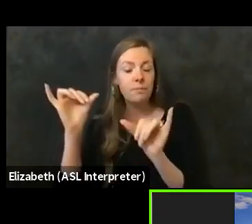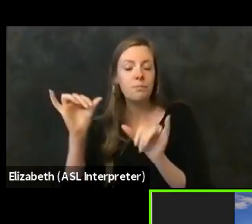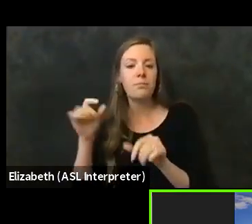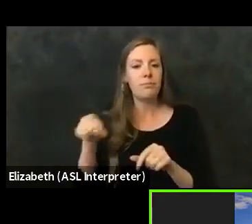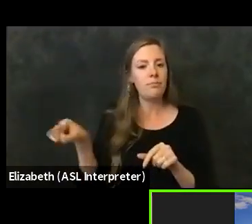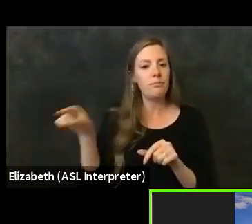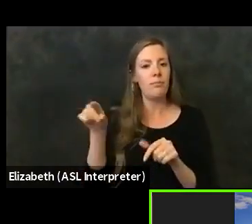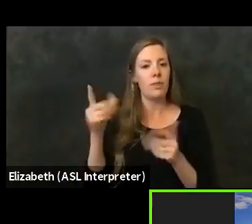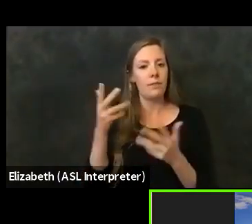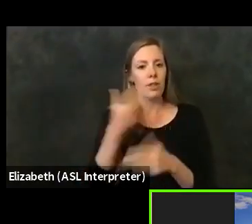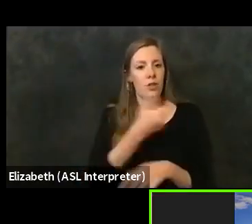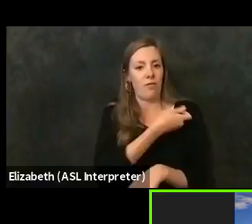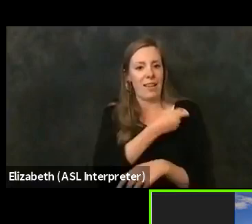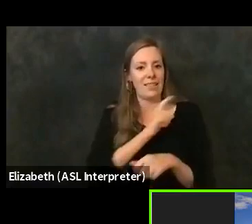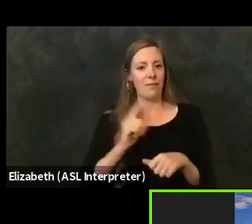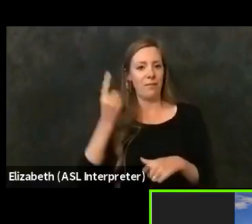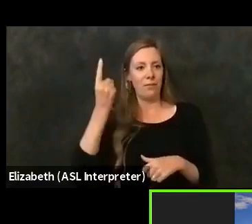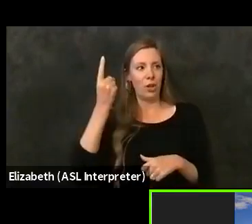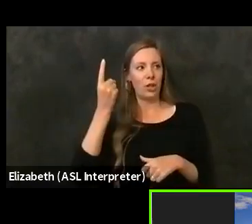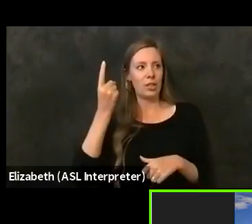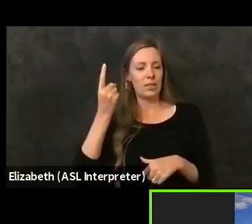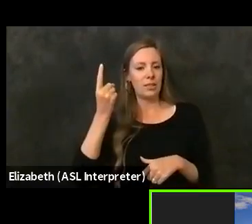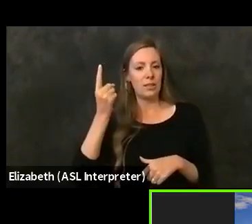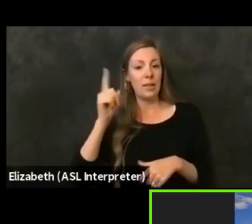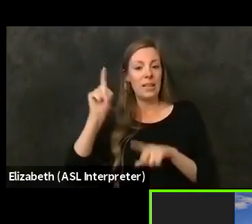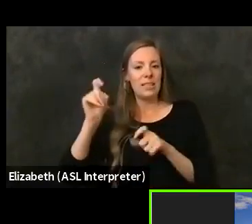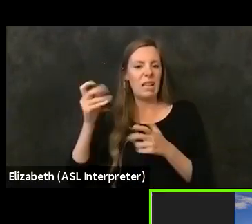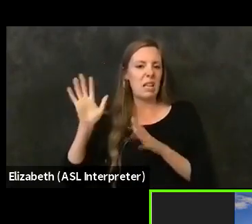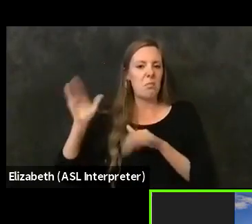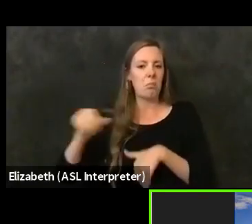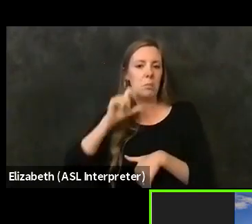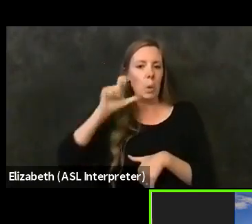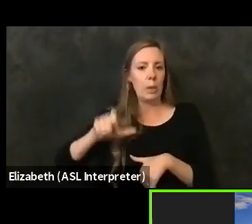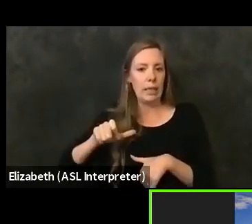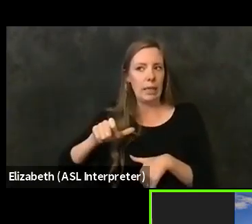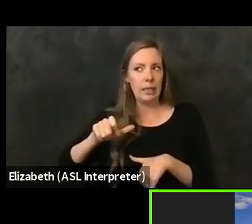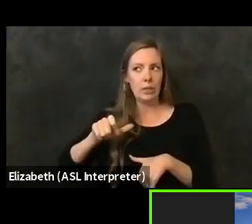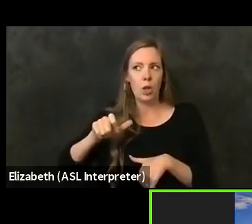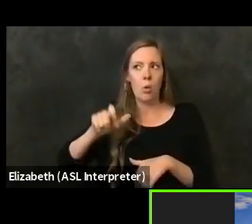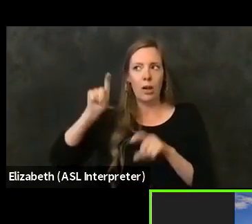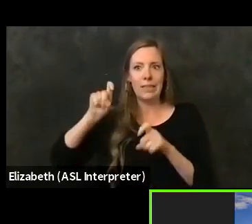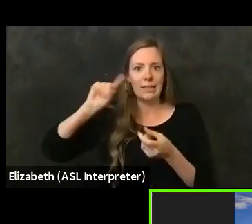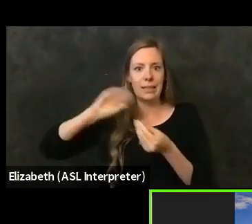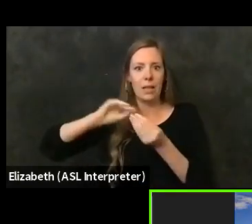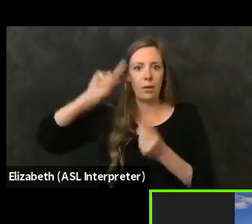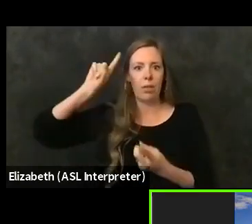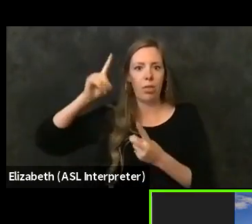vaccinated first and so aren't going back to the same testing regime as before. Now, how does that affect us?